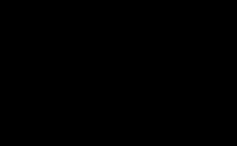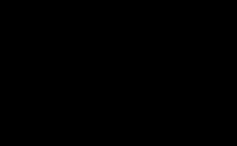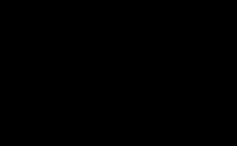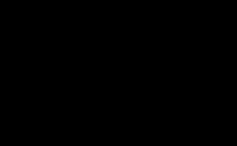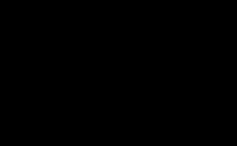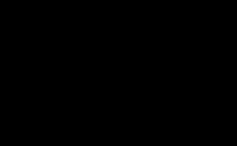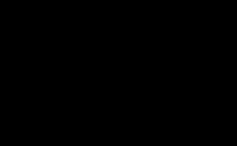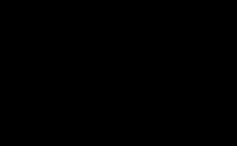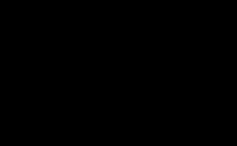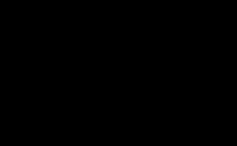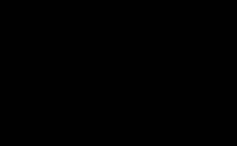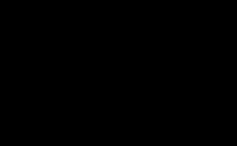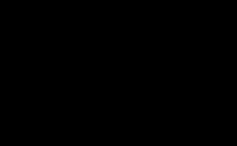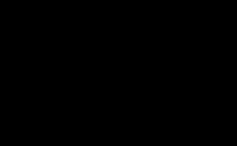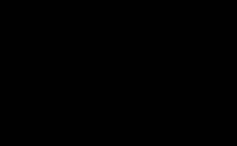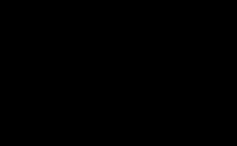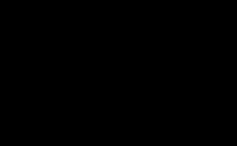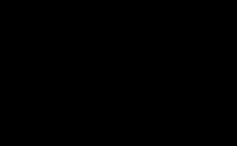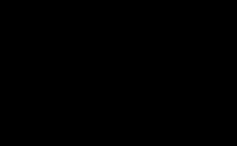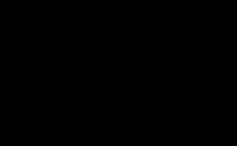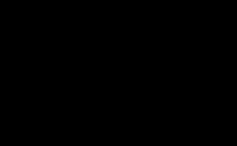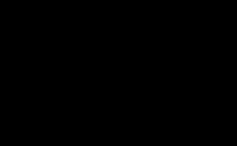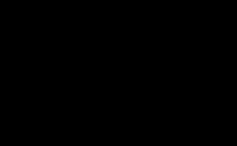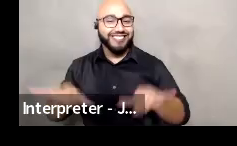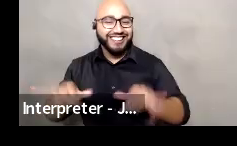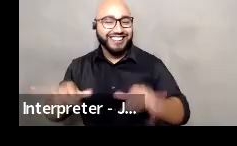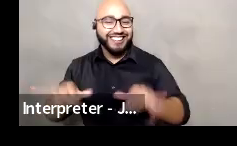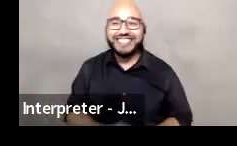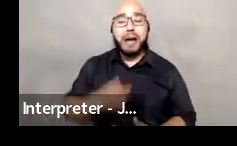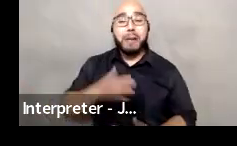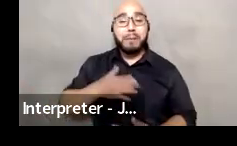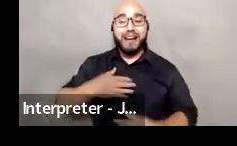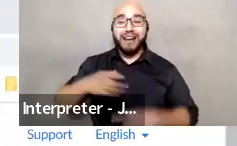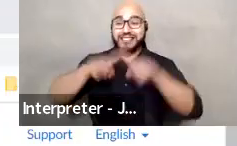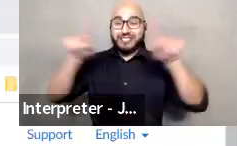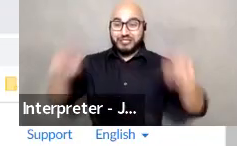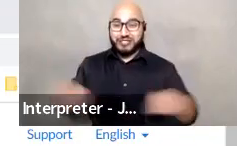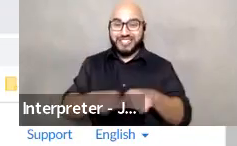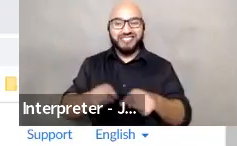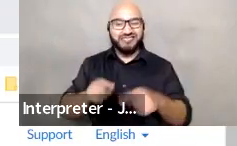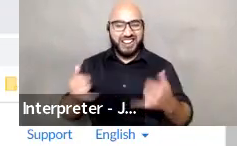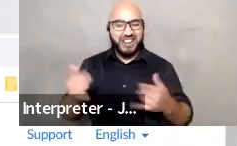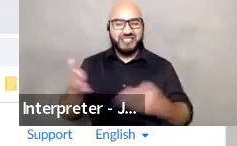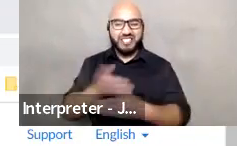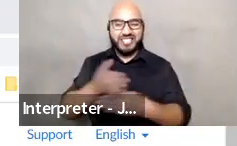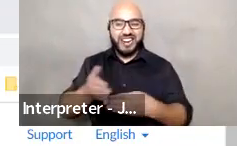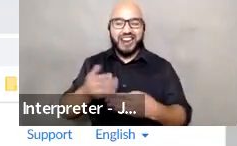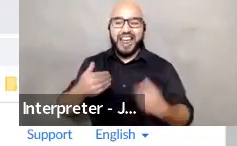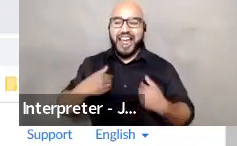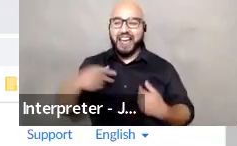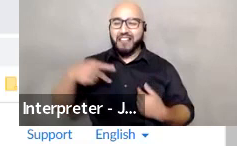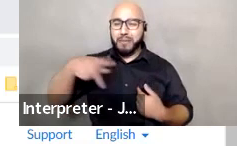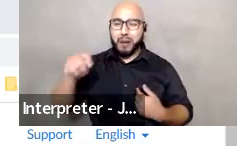Share the screen. I've got a PowerPoint for you. And so let's see our new share.